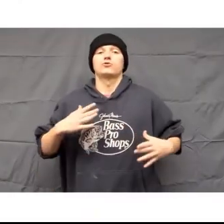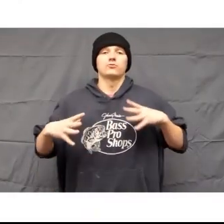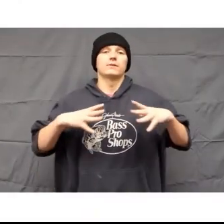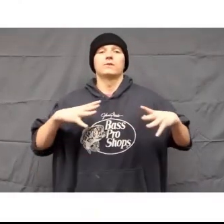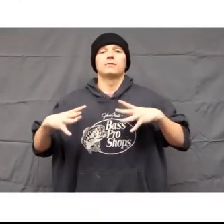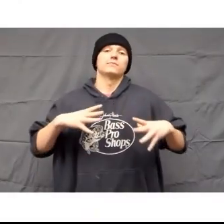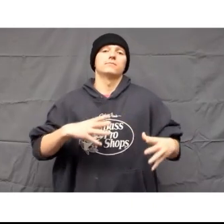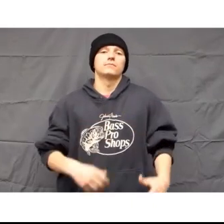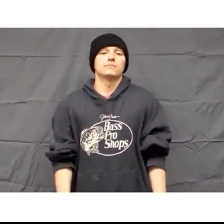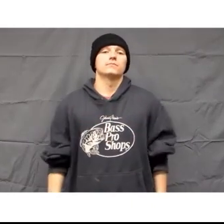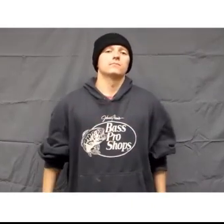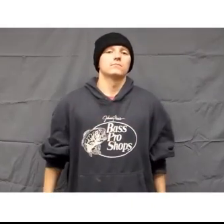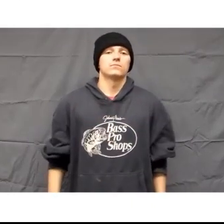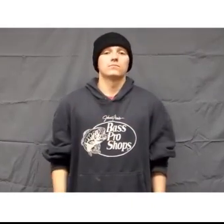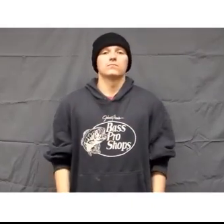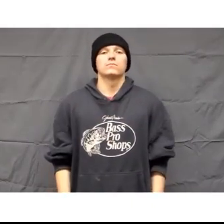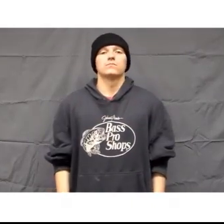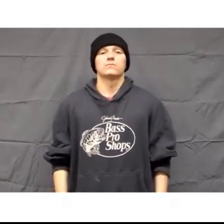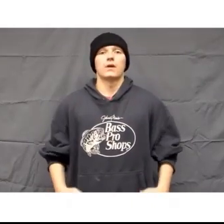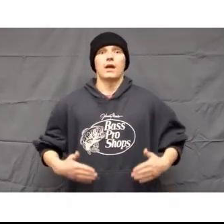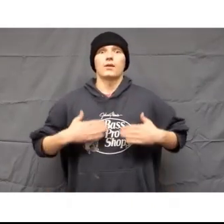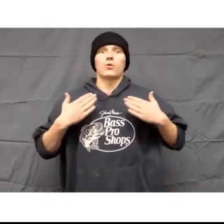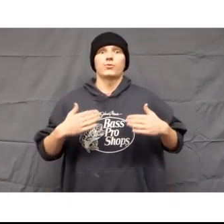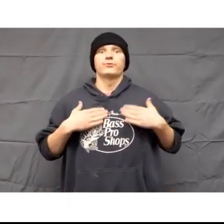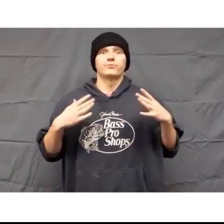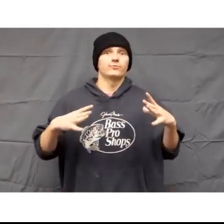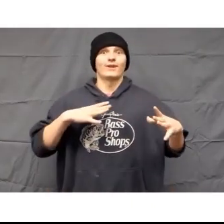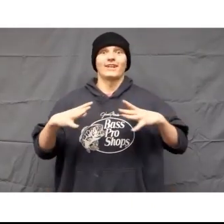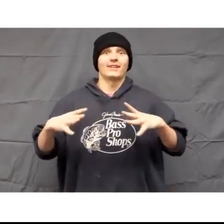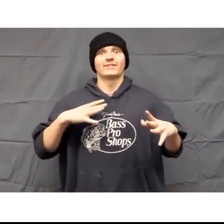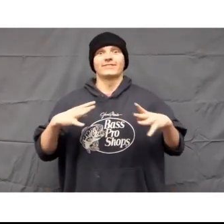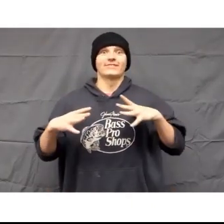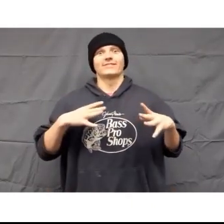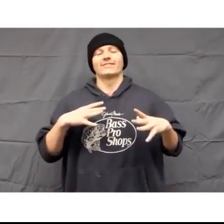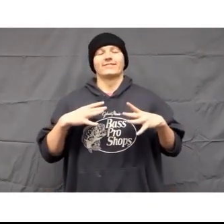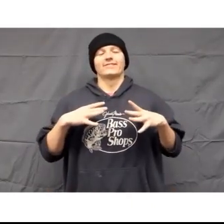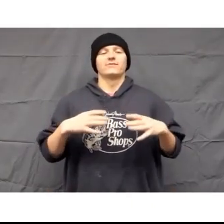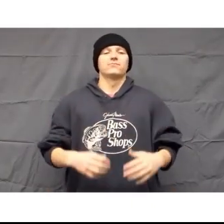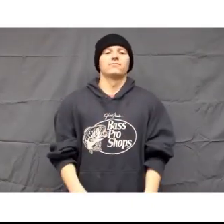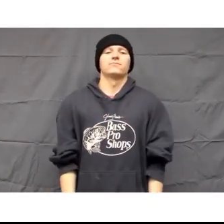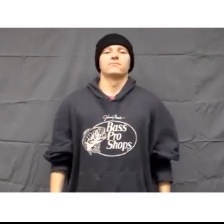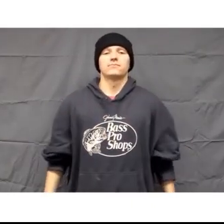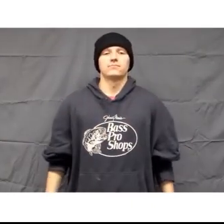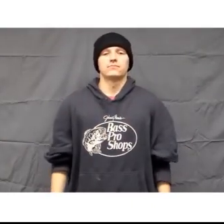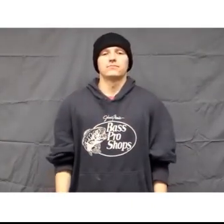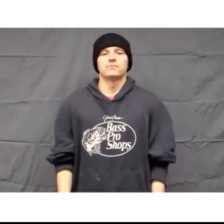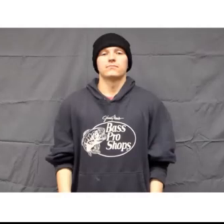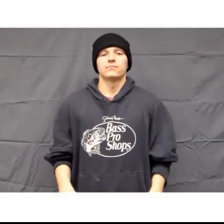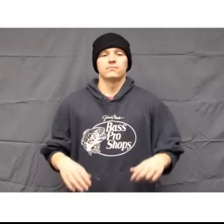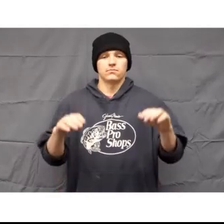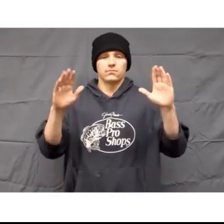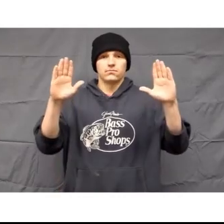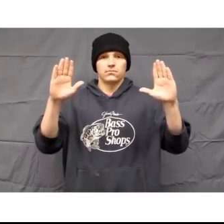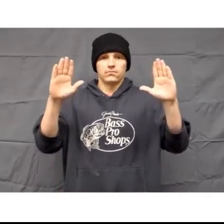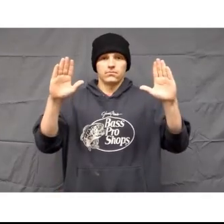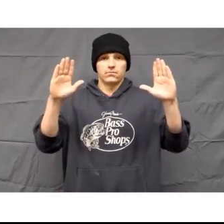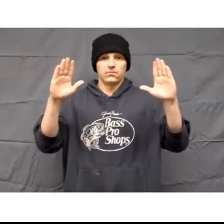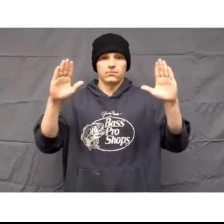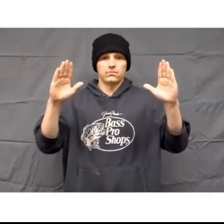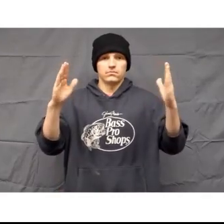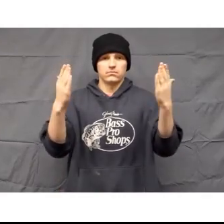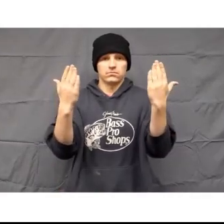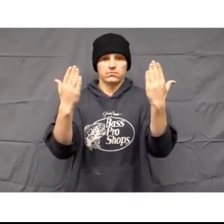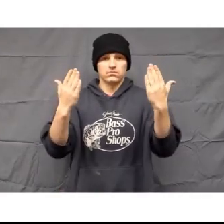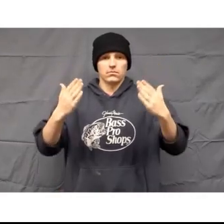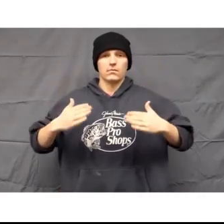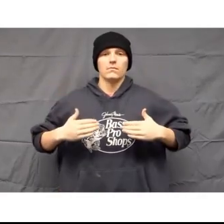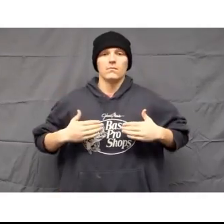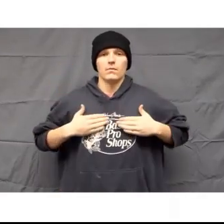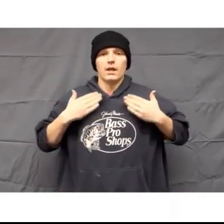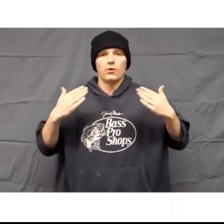"Happy Holidays". This is how you sign happy holidays, with a B hand shape brush the palm